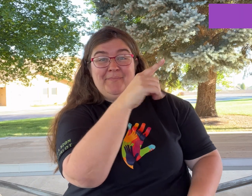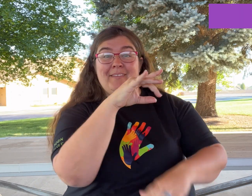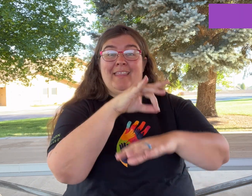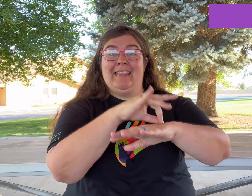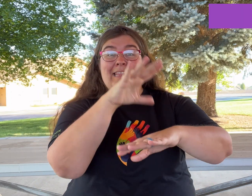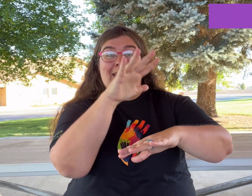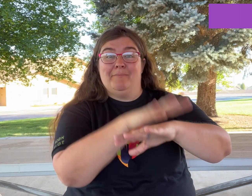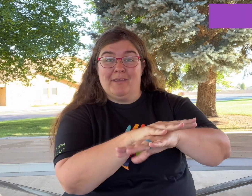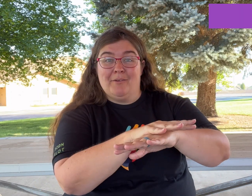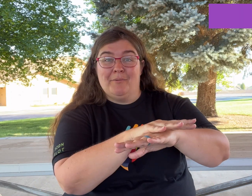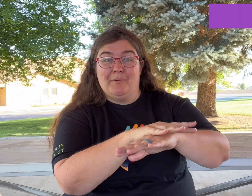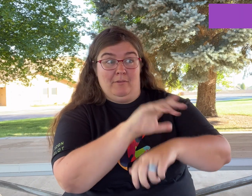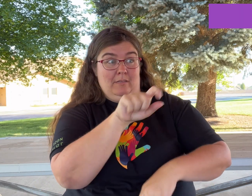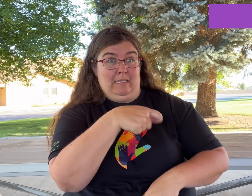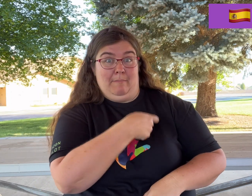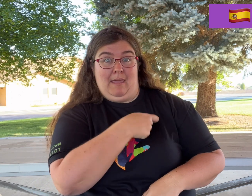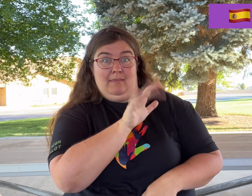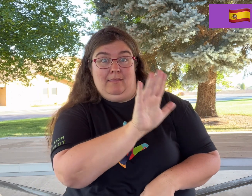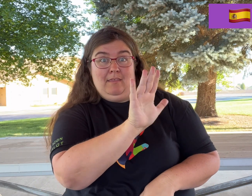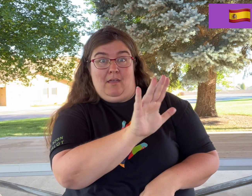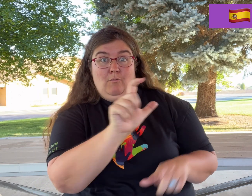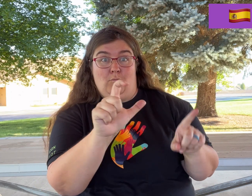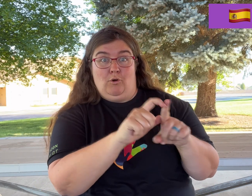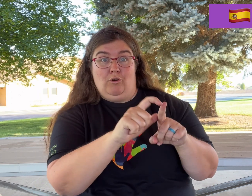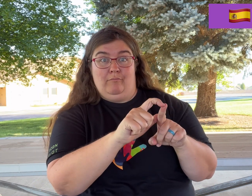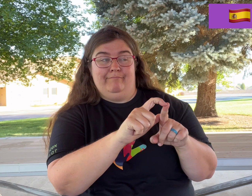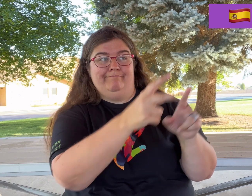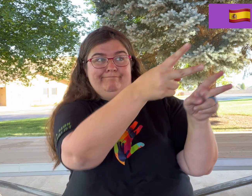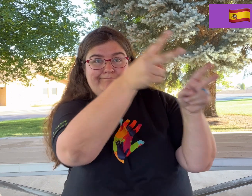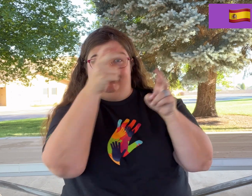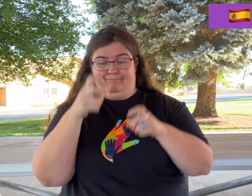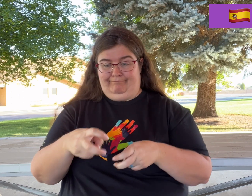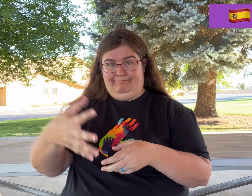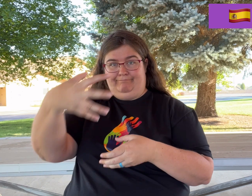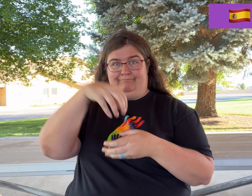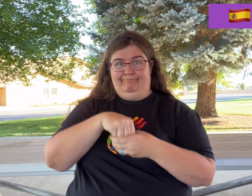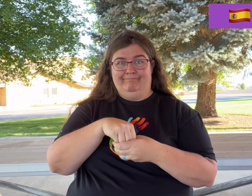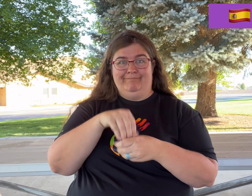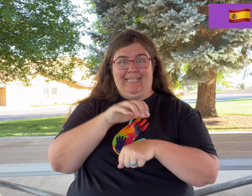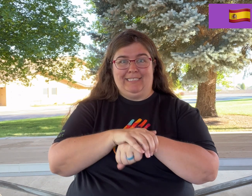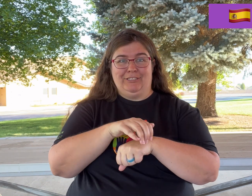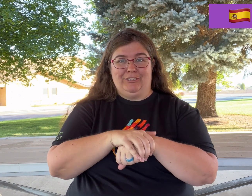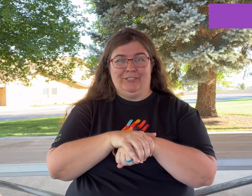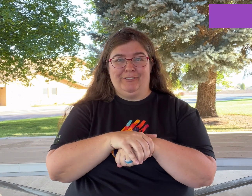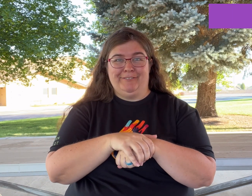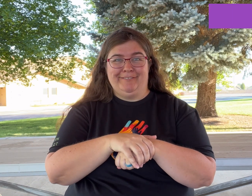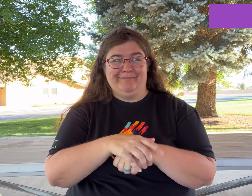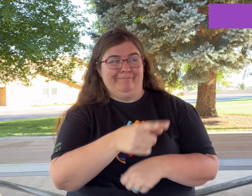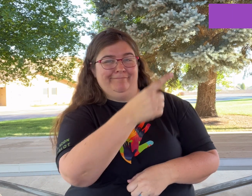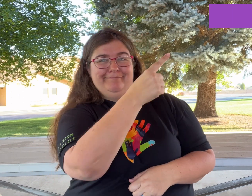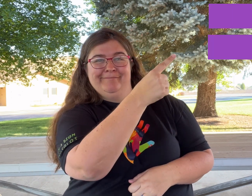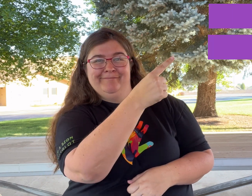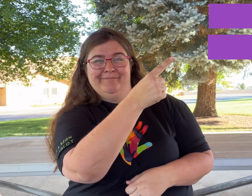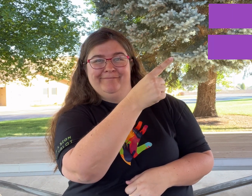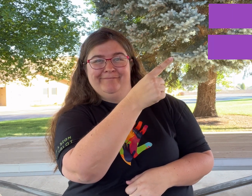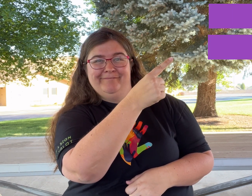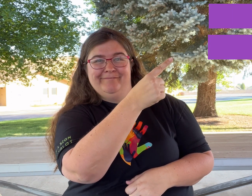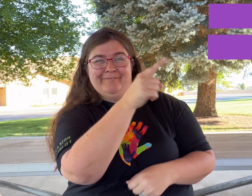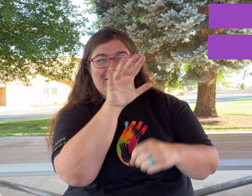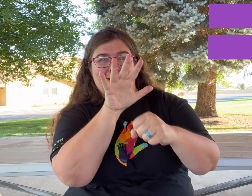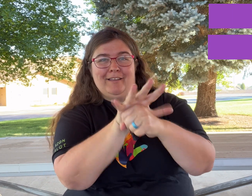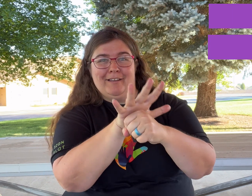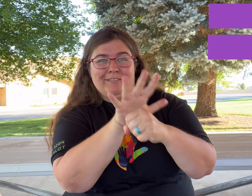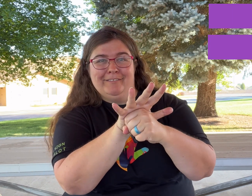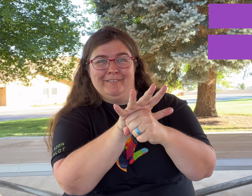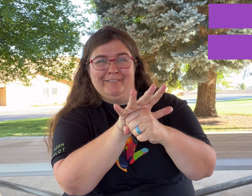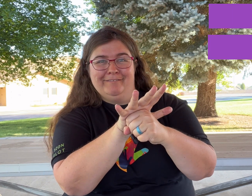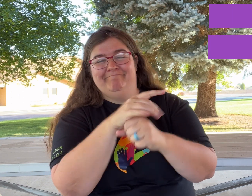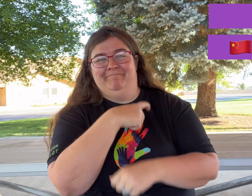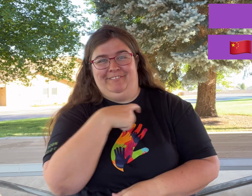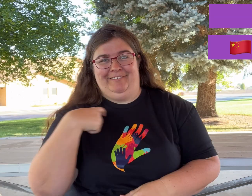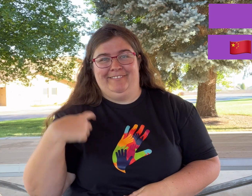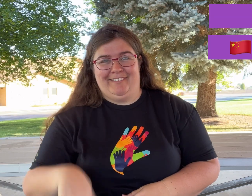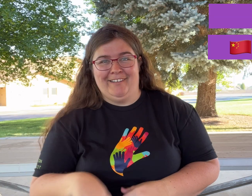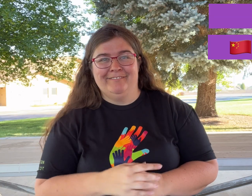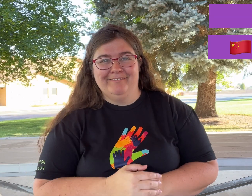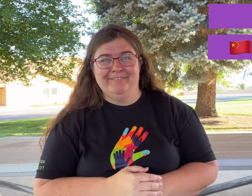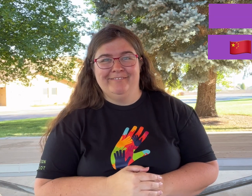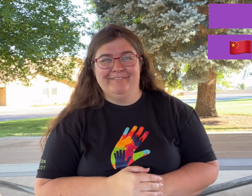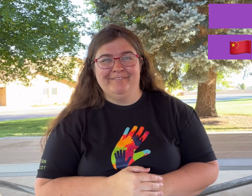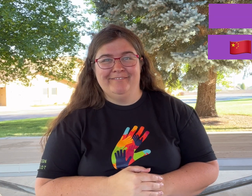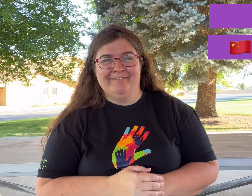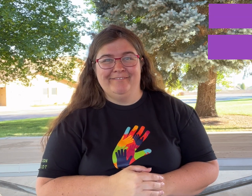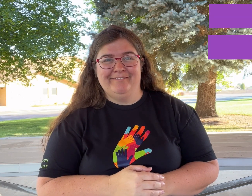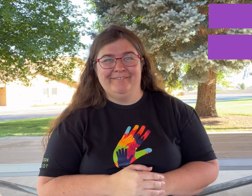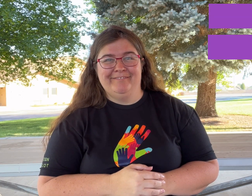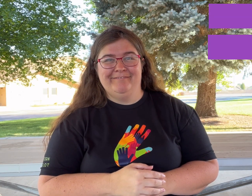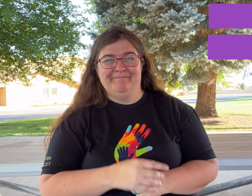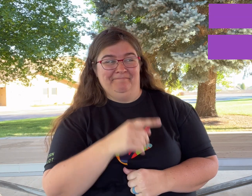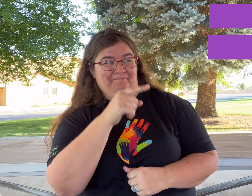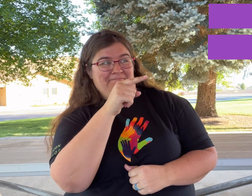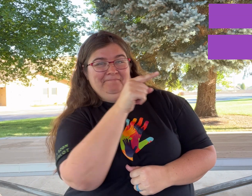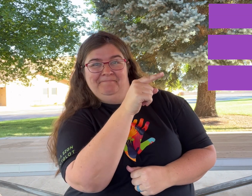mosquito that is a Spanish word that English incorporated. The word ketchup is from China.